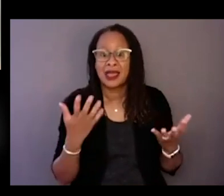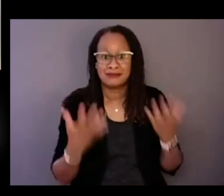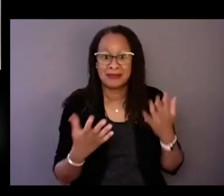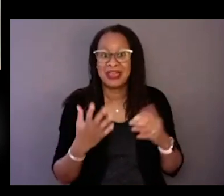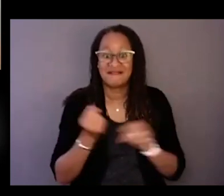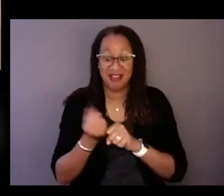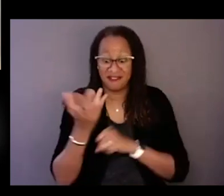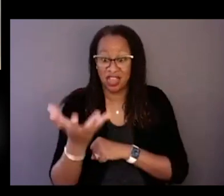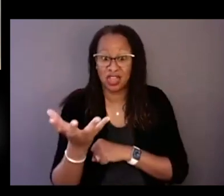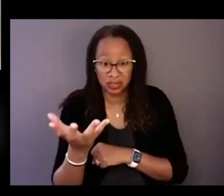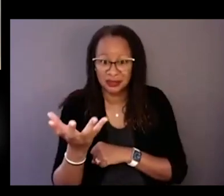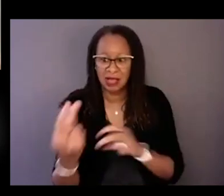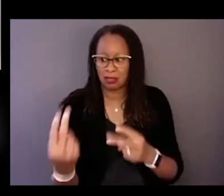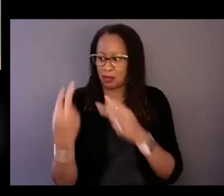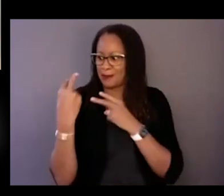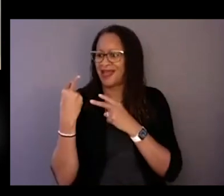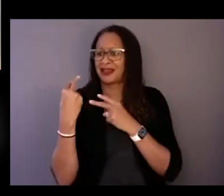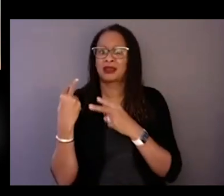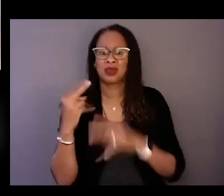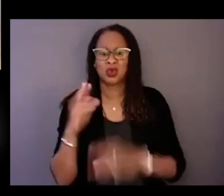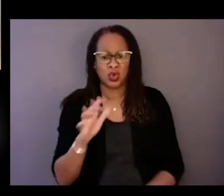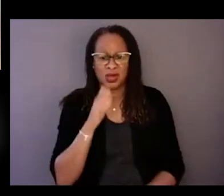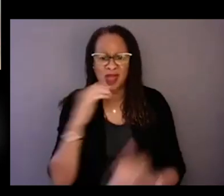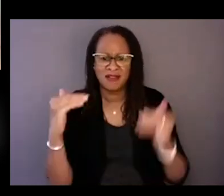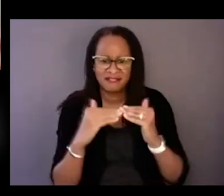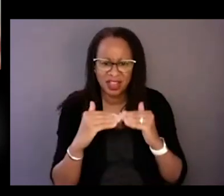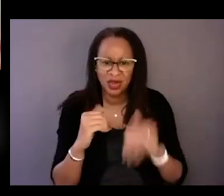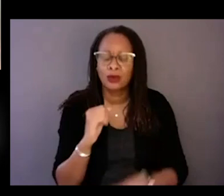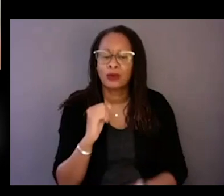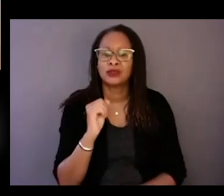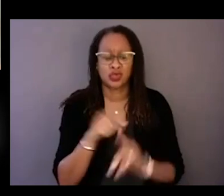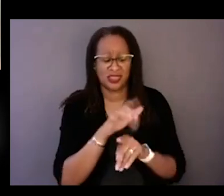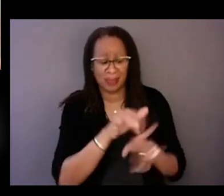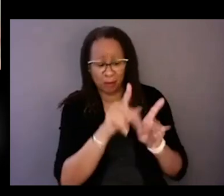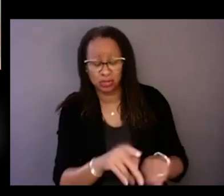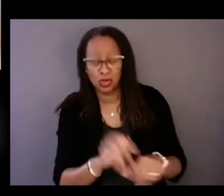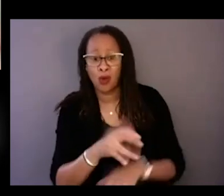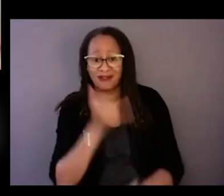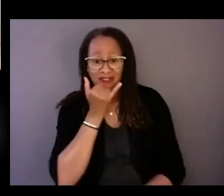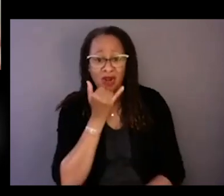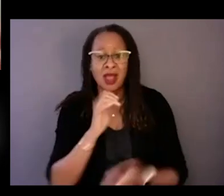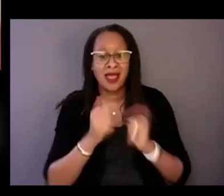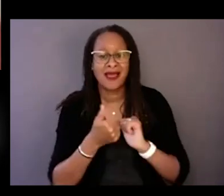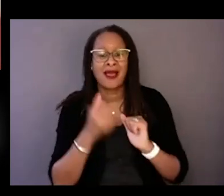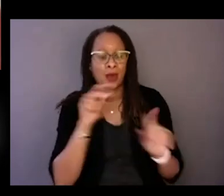and saying, oh, everyone was really unfair or it was wrong in how we were perceiving them.